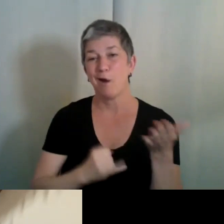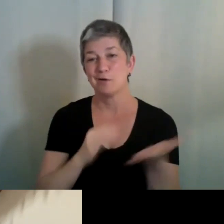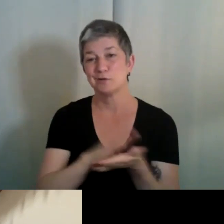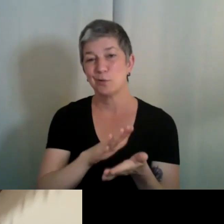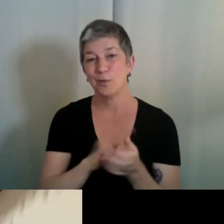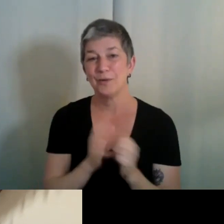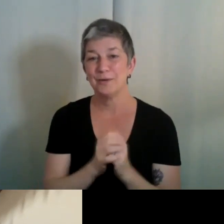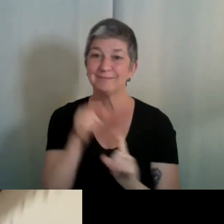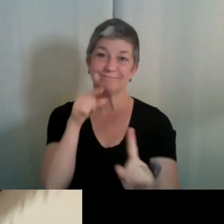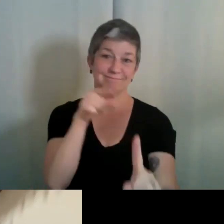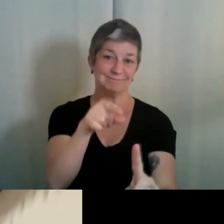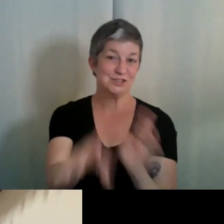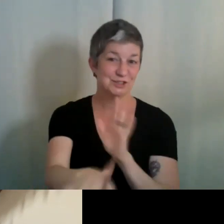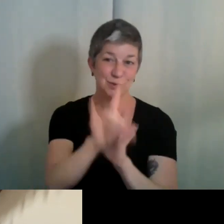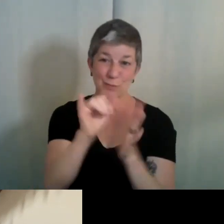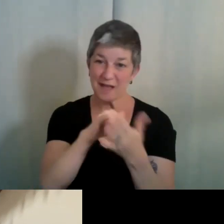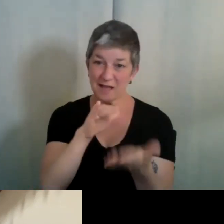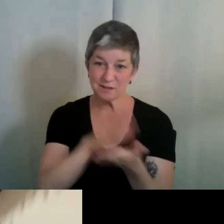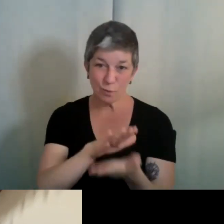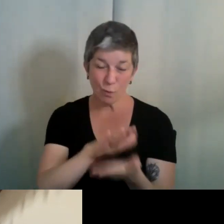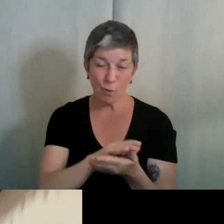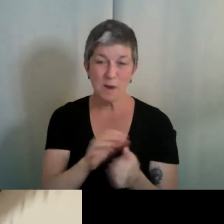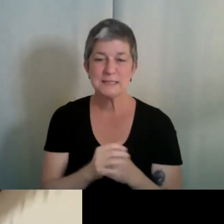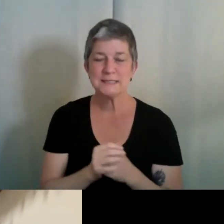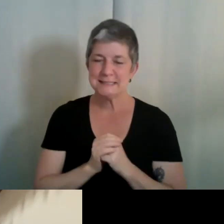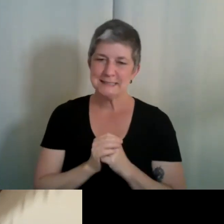is this She chose, and I had to kind of bite my tongue and let